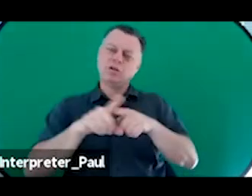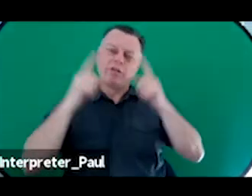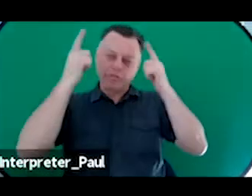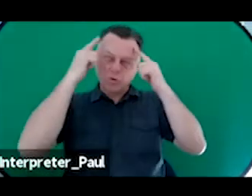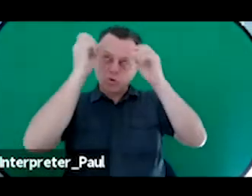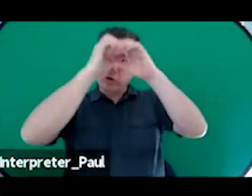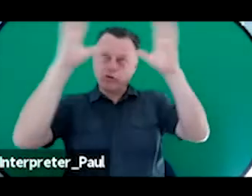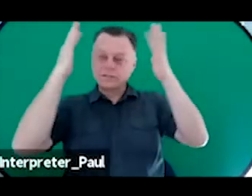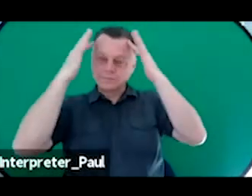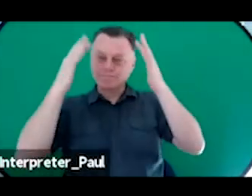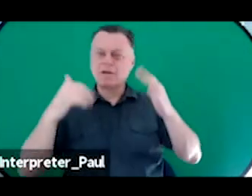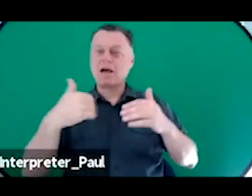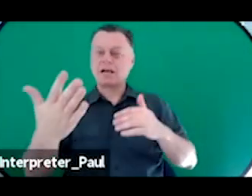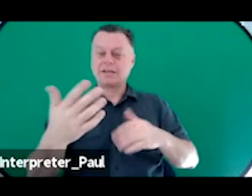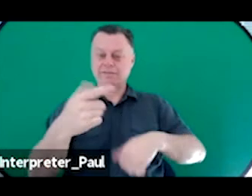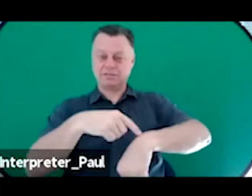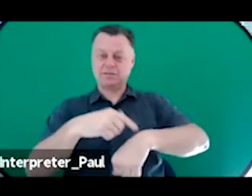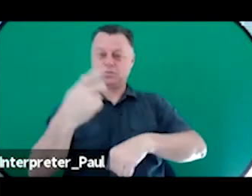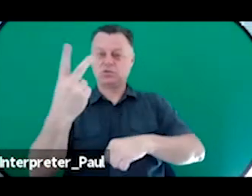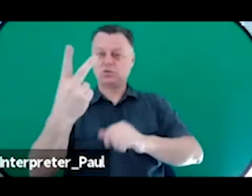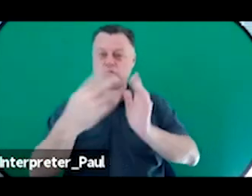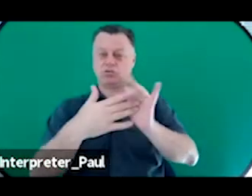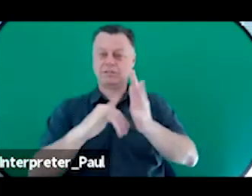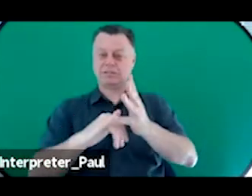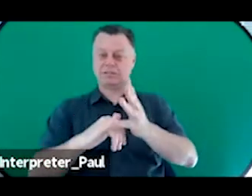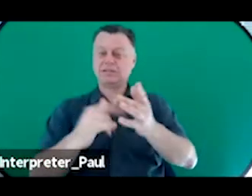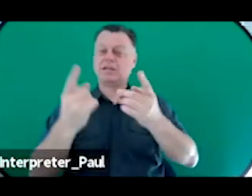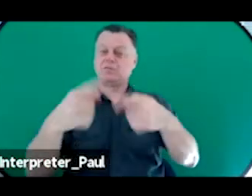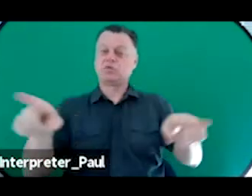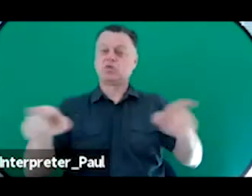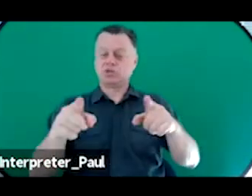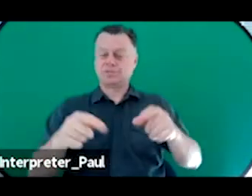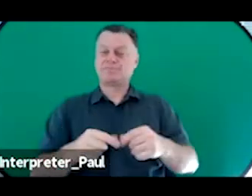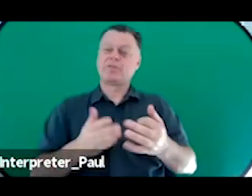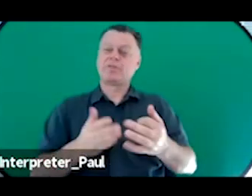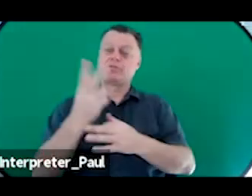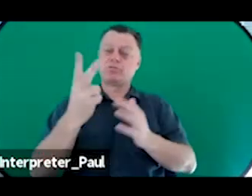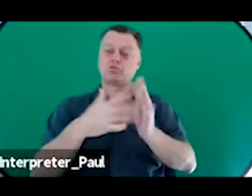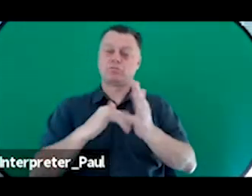put two minutes on the clock and we will play some music. During that time, I would encourage you,